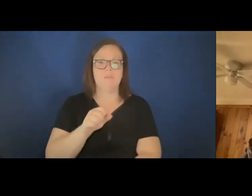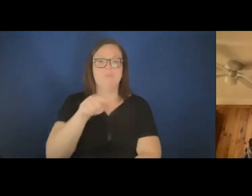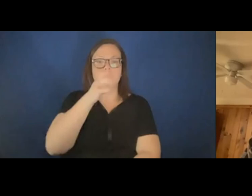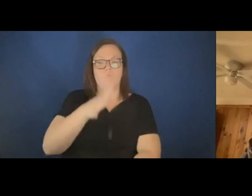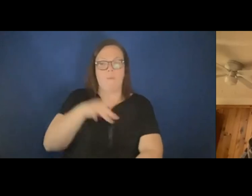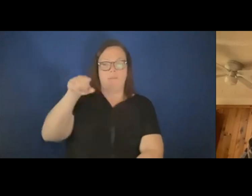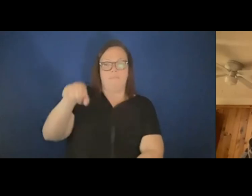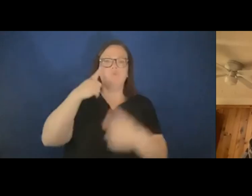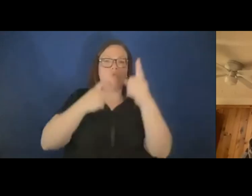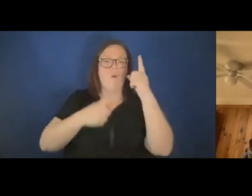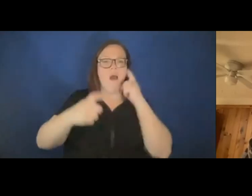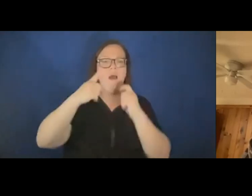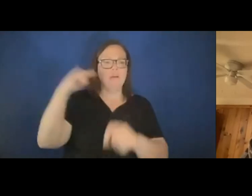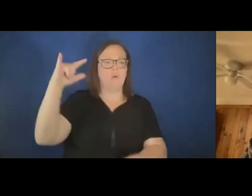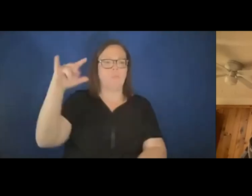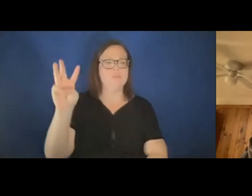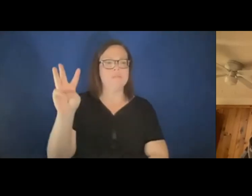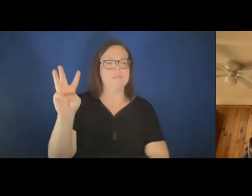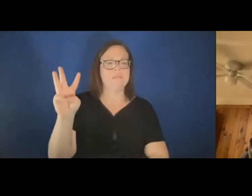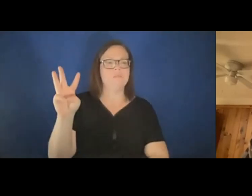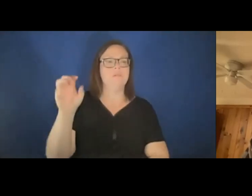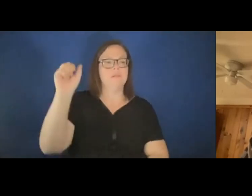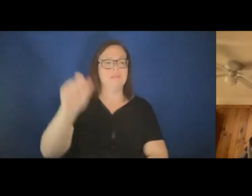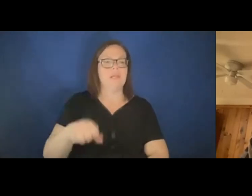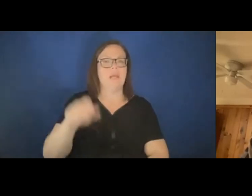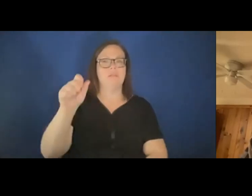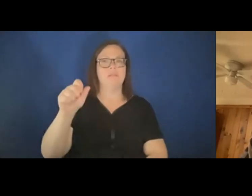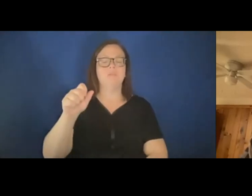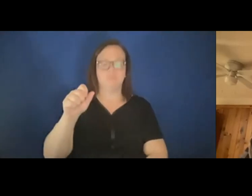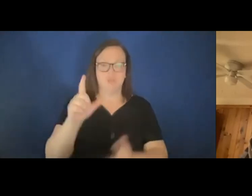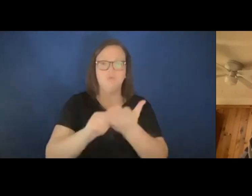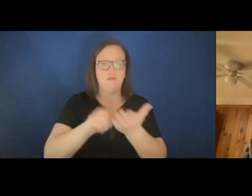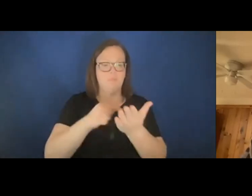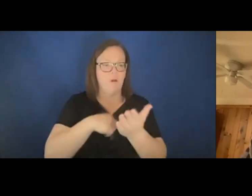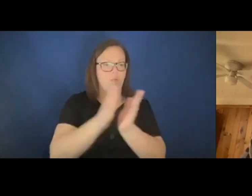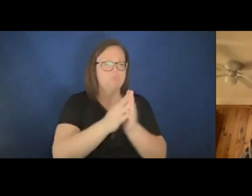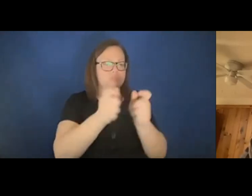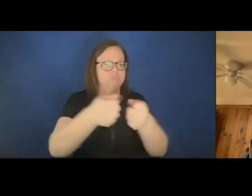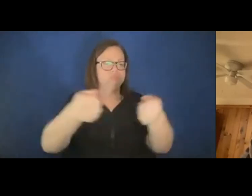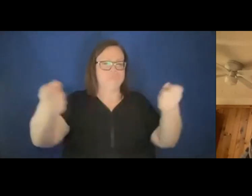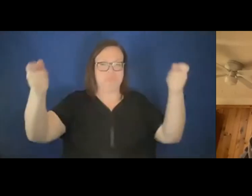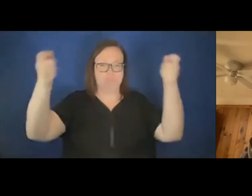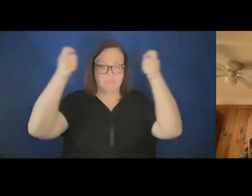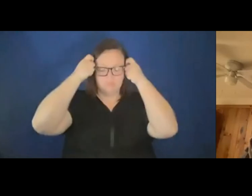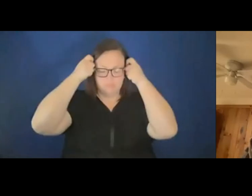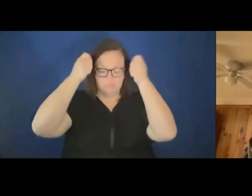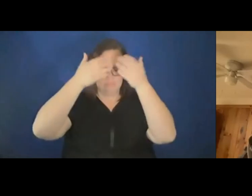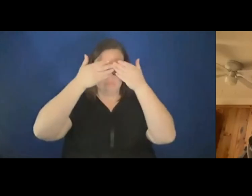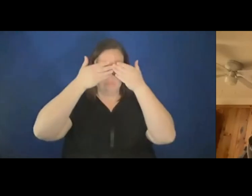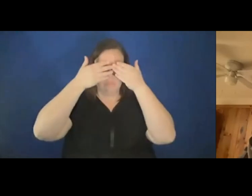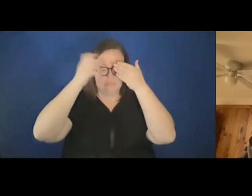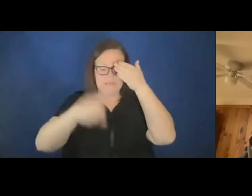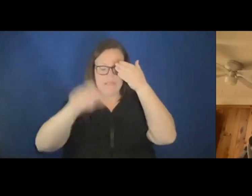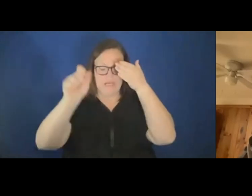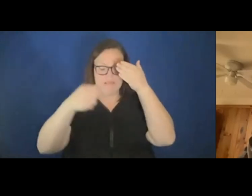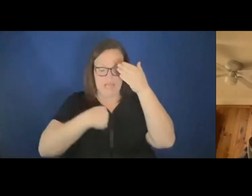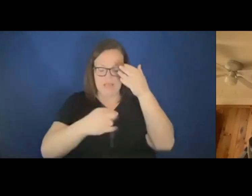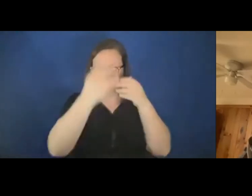at terminal six. Yes, I use a newspaper to cover my eyes. Yes, I think of the child.